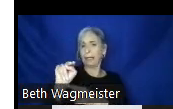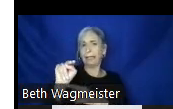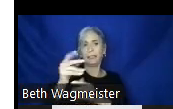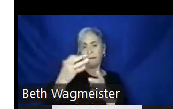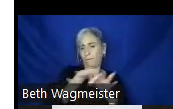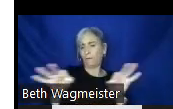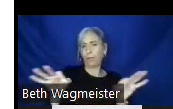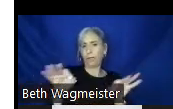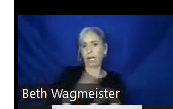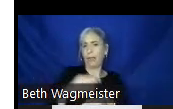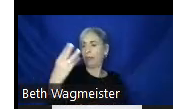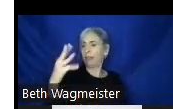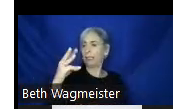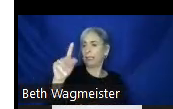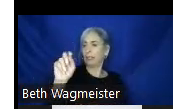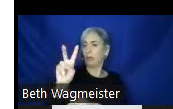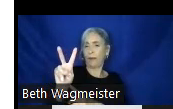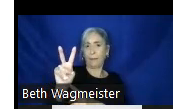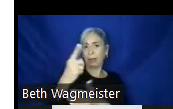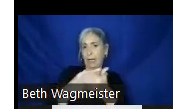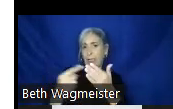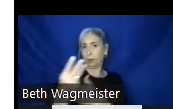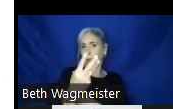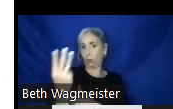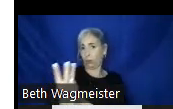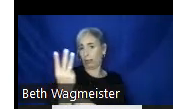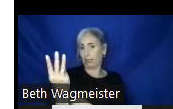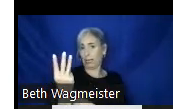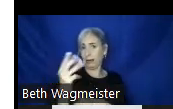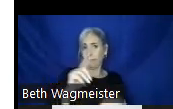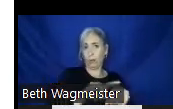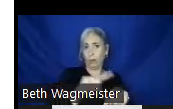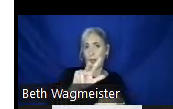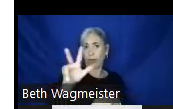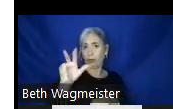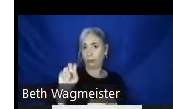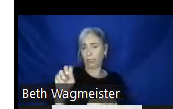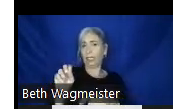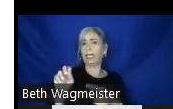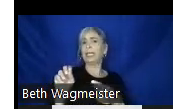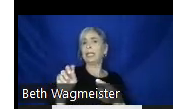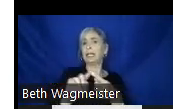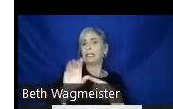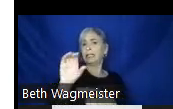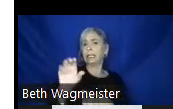On the 16th of November, Wednesday, I guess, next week, from 1:30 to 2:30 Central European Time,